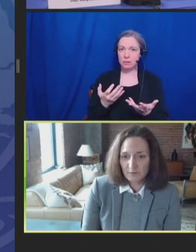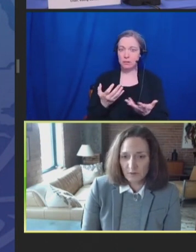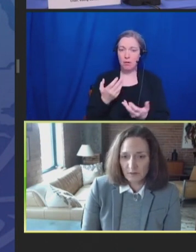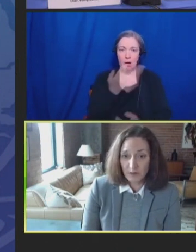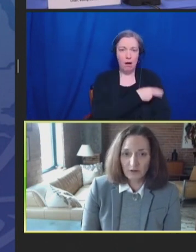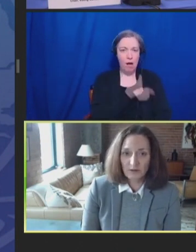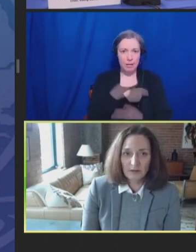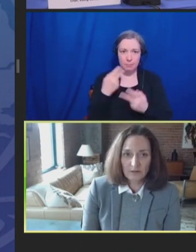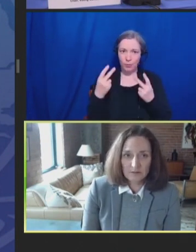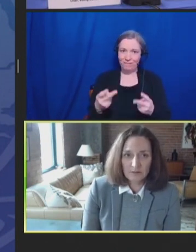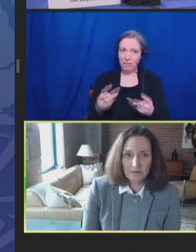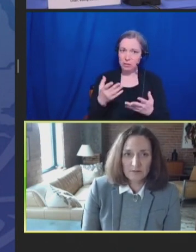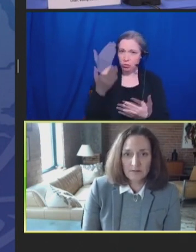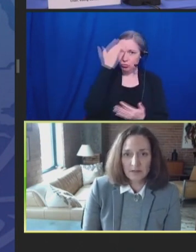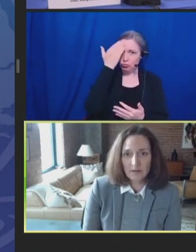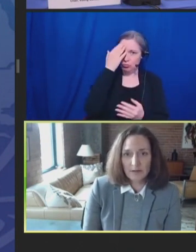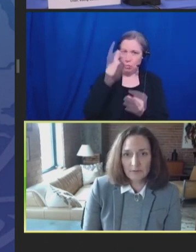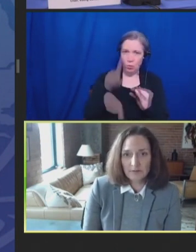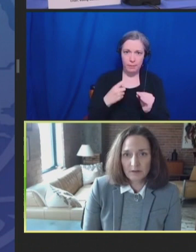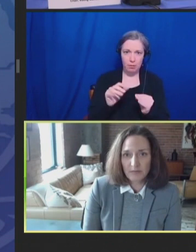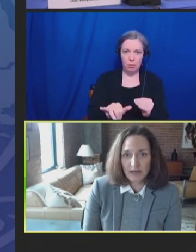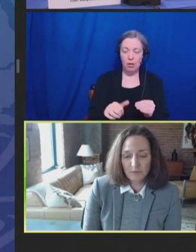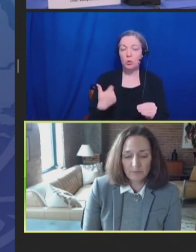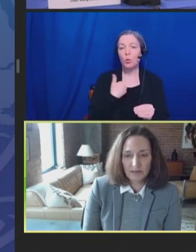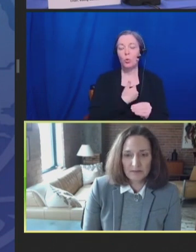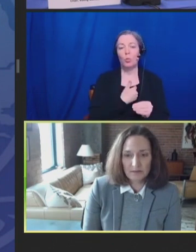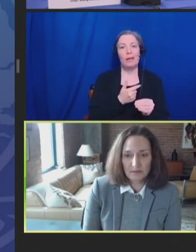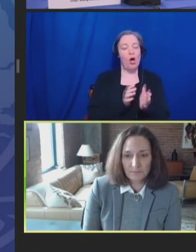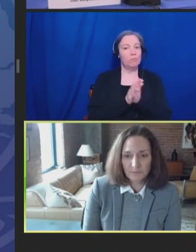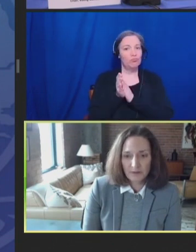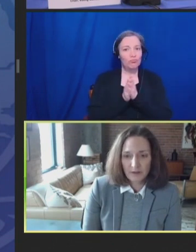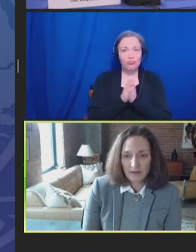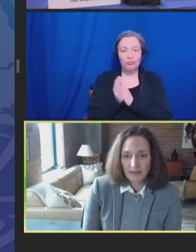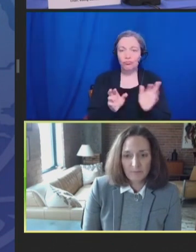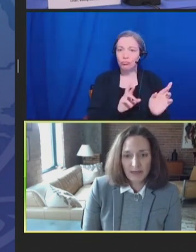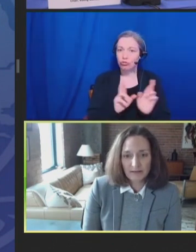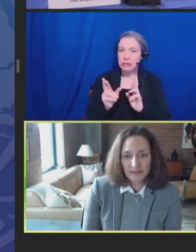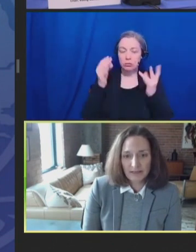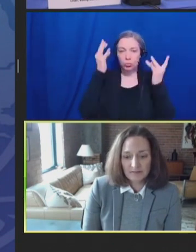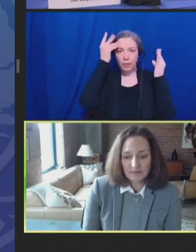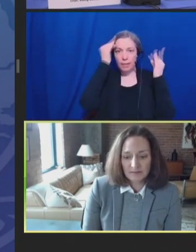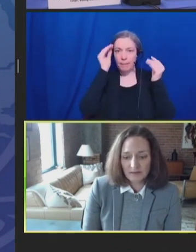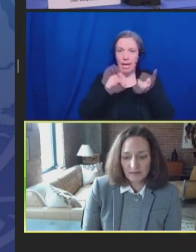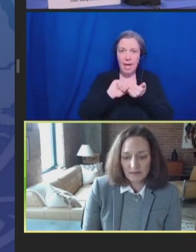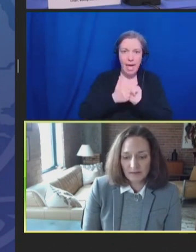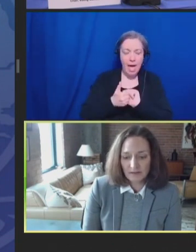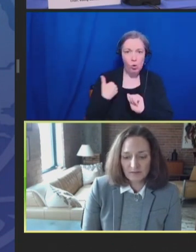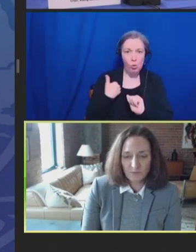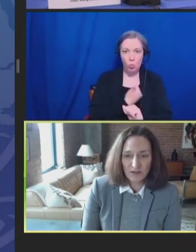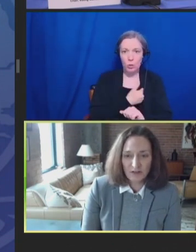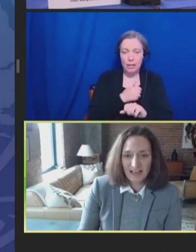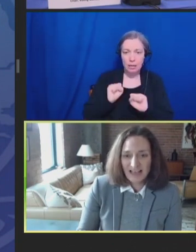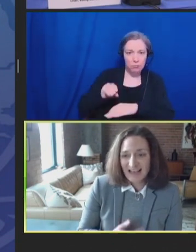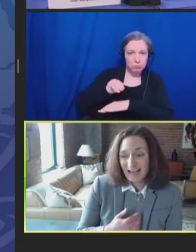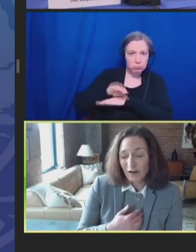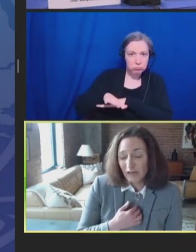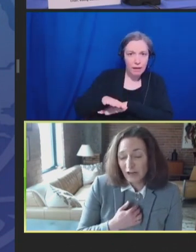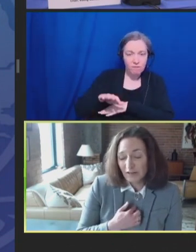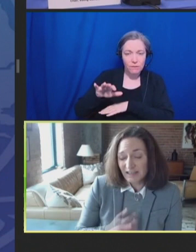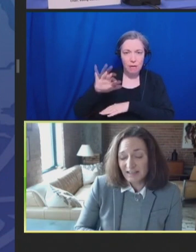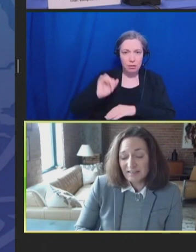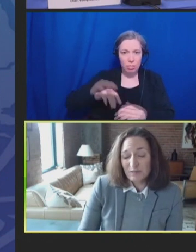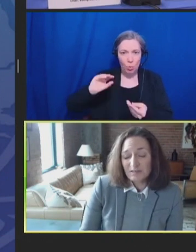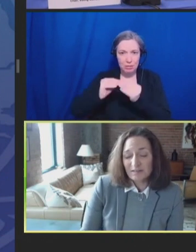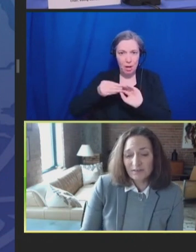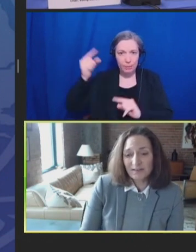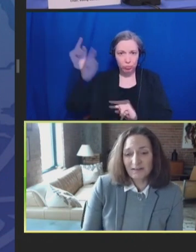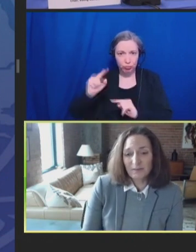And so, we are eager to think about how we might impact that as well. Regarding this specific